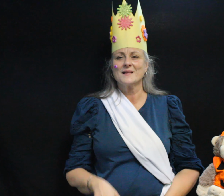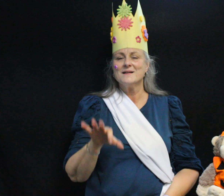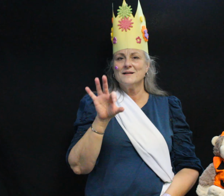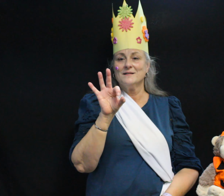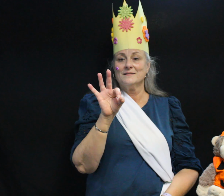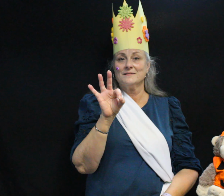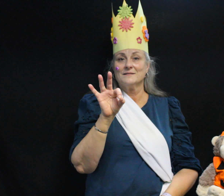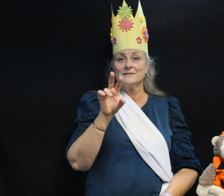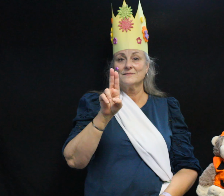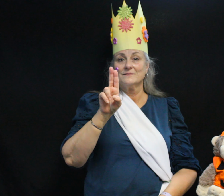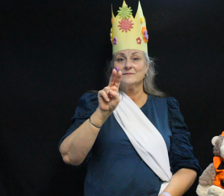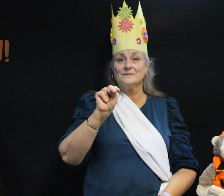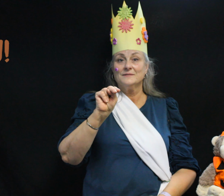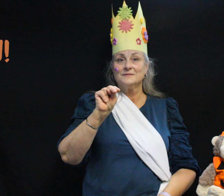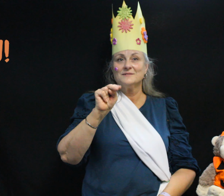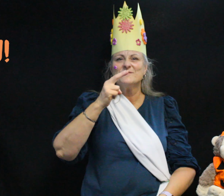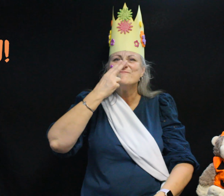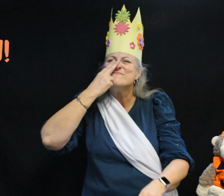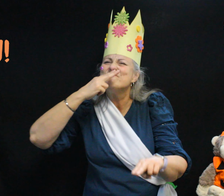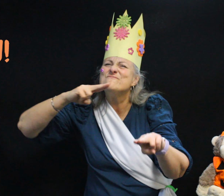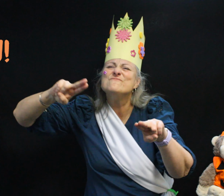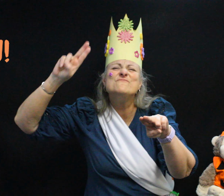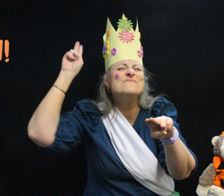And this is the sign for fun.